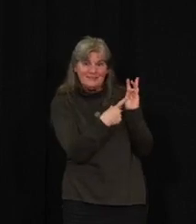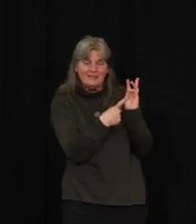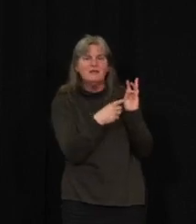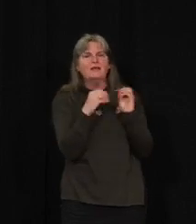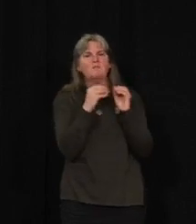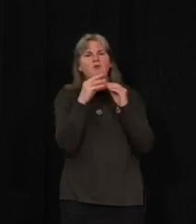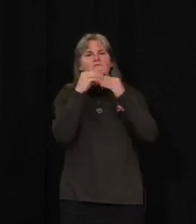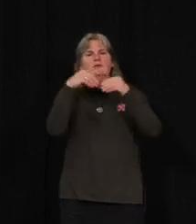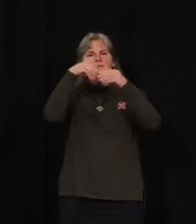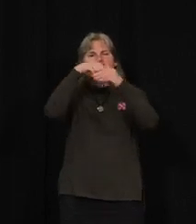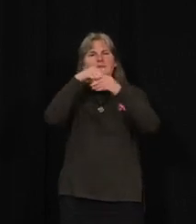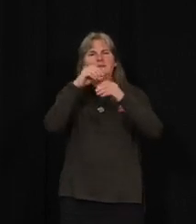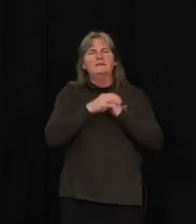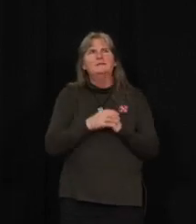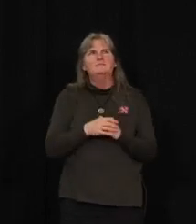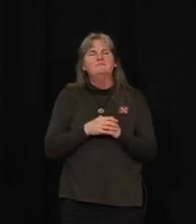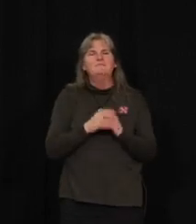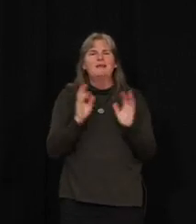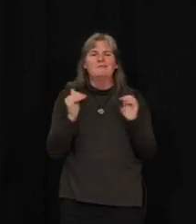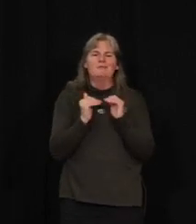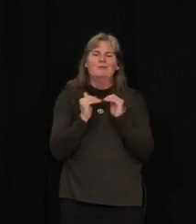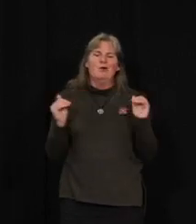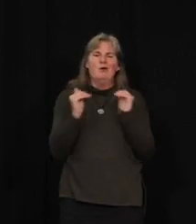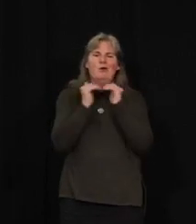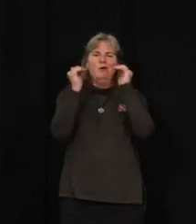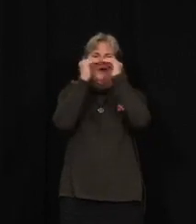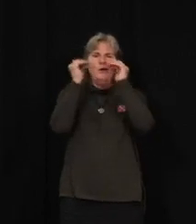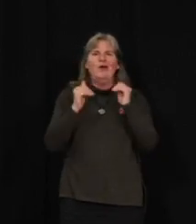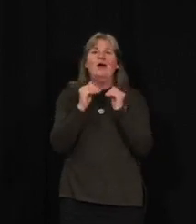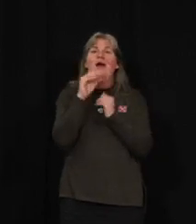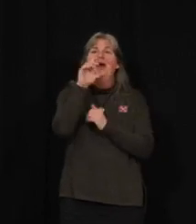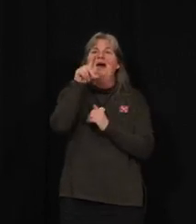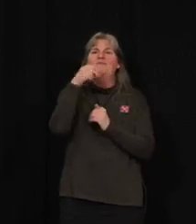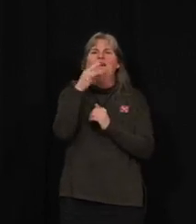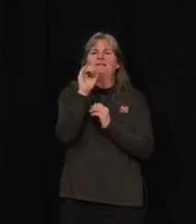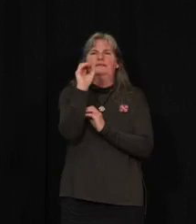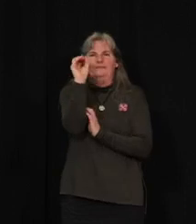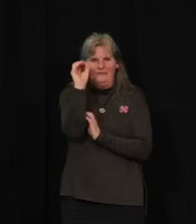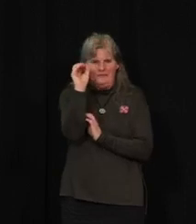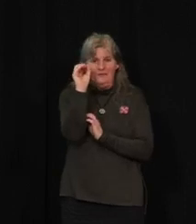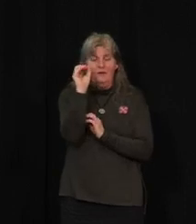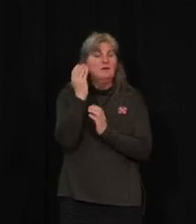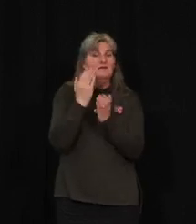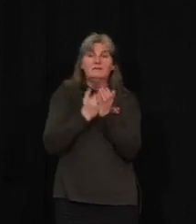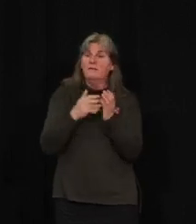Reporting opening or reopening n areas that have never been closed. For example today, we are